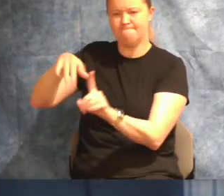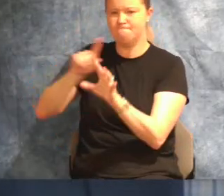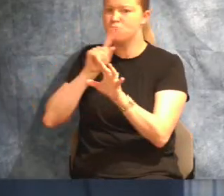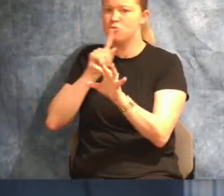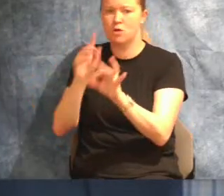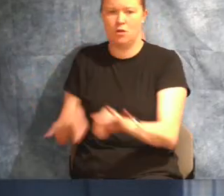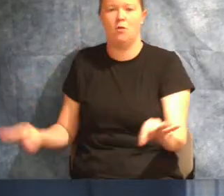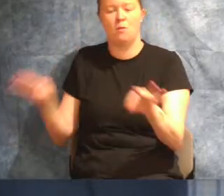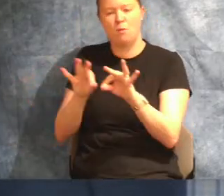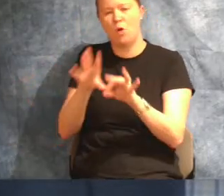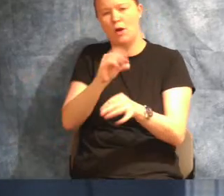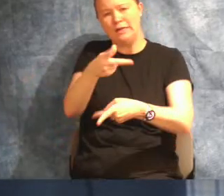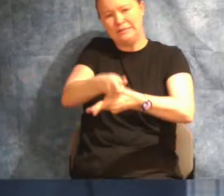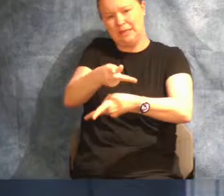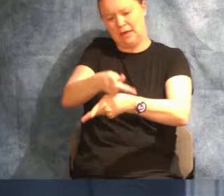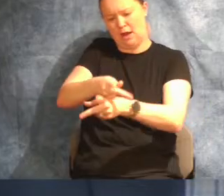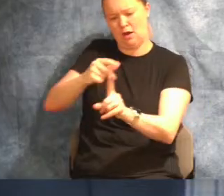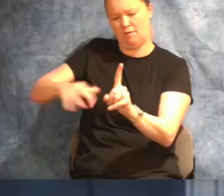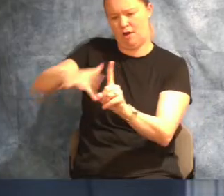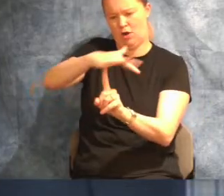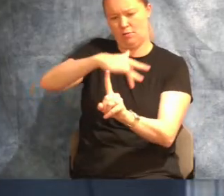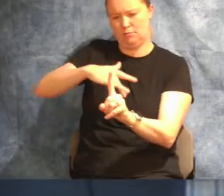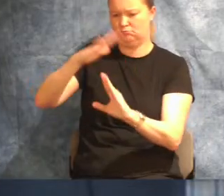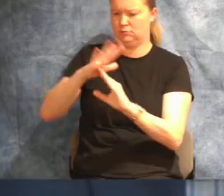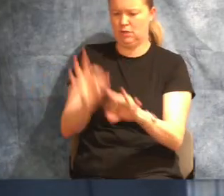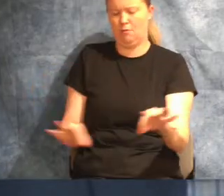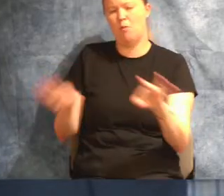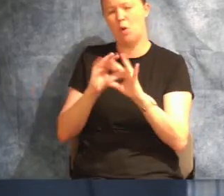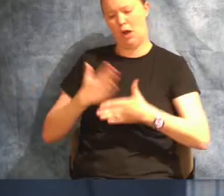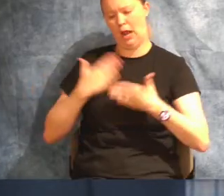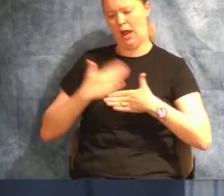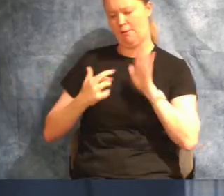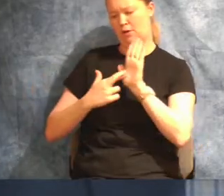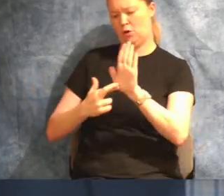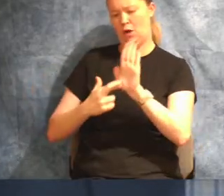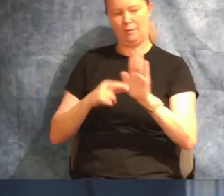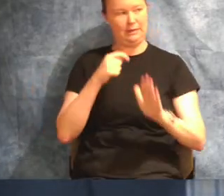of taking care of the environment. So I was happy to represent the Commission and offer